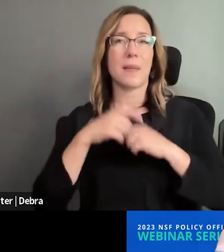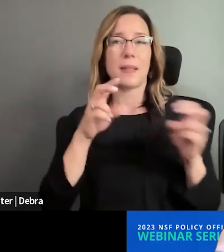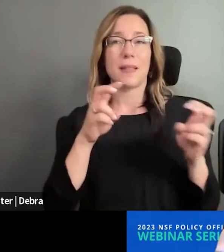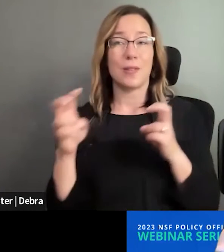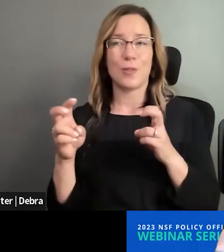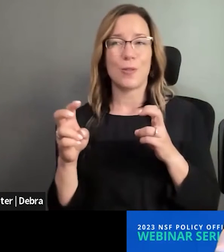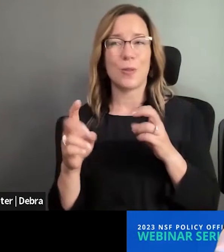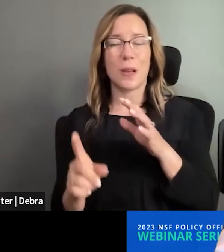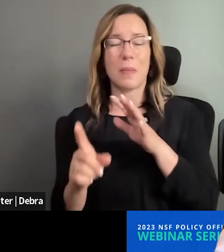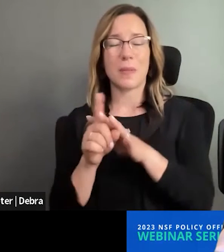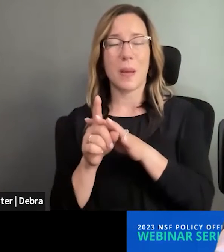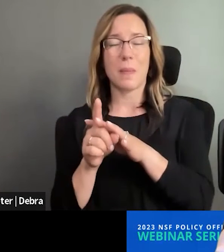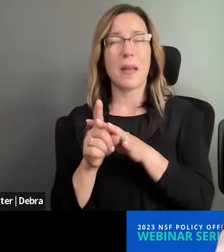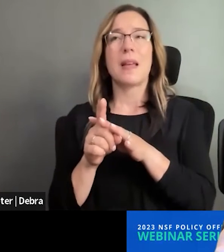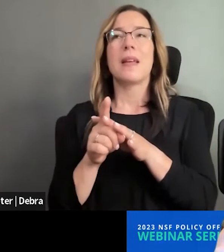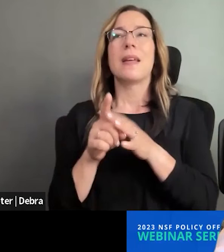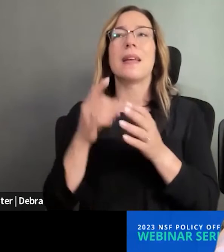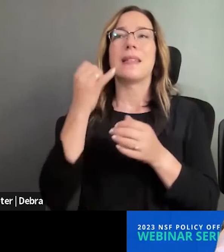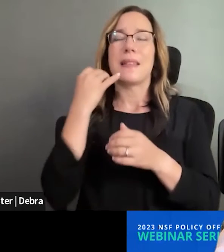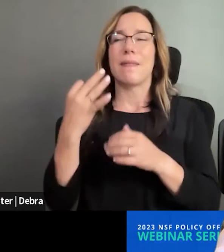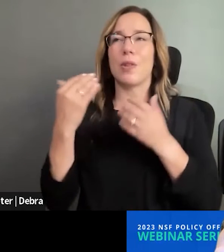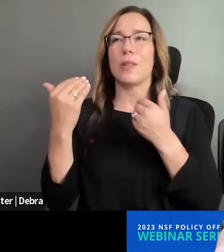is when there are limitations on the number of